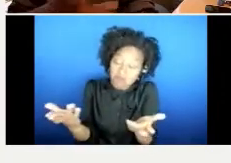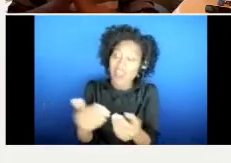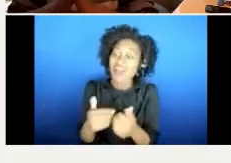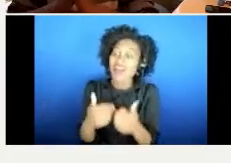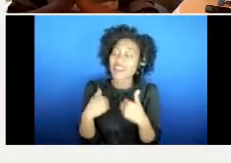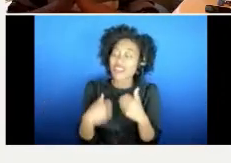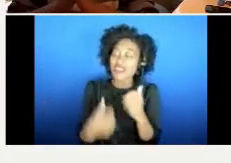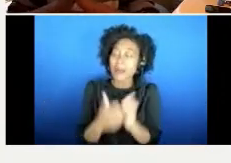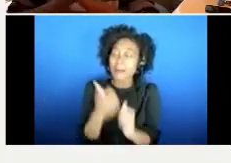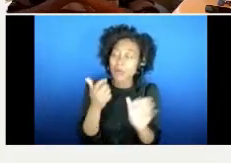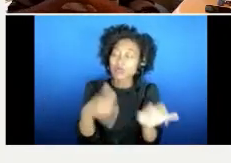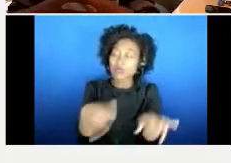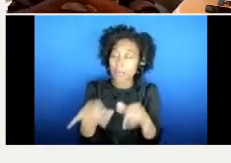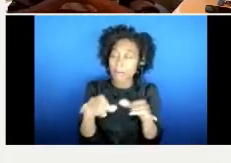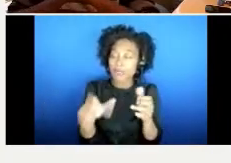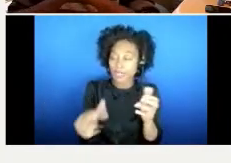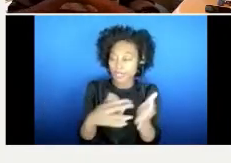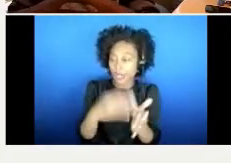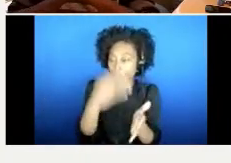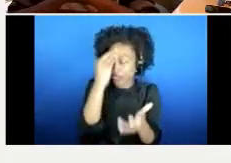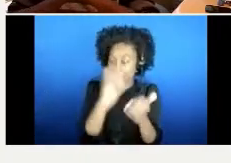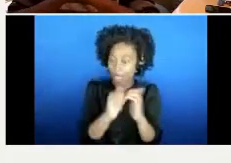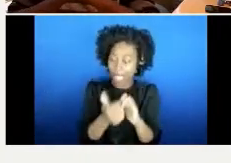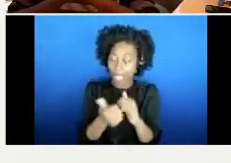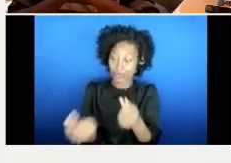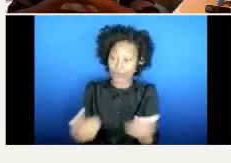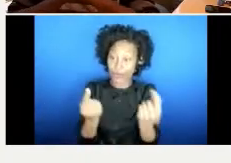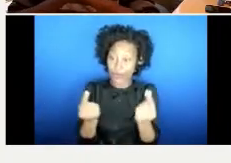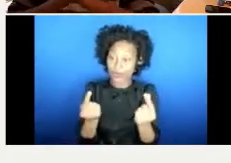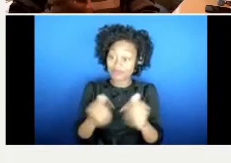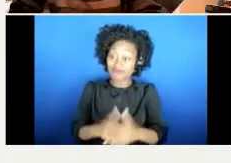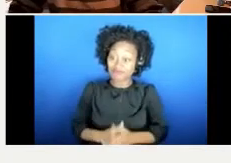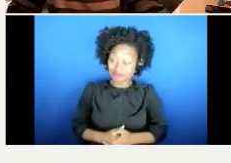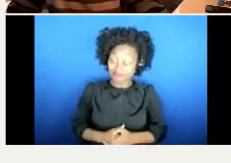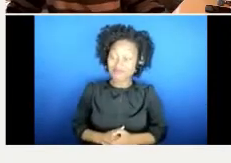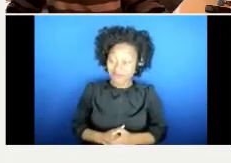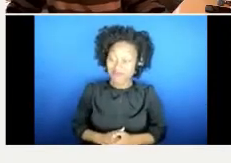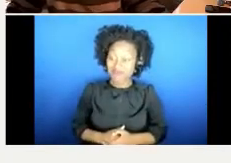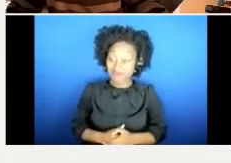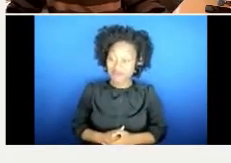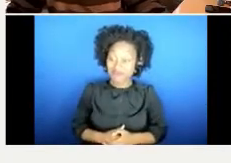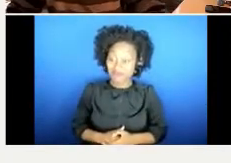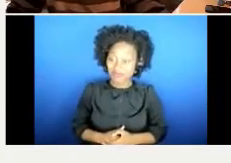need to do. 14:42:08 Other than that, yeah, I forgot to